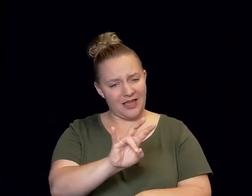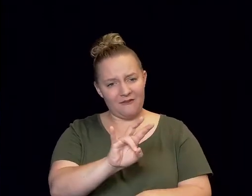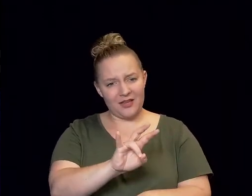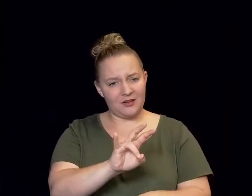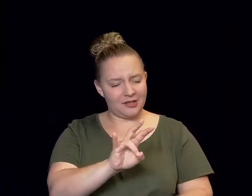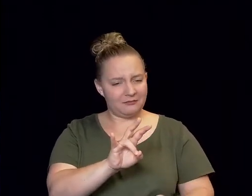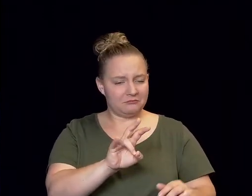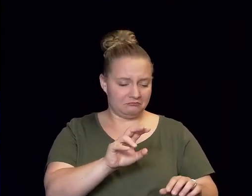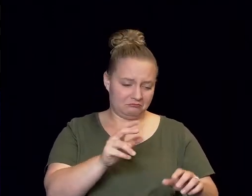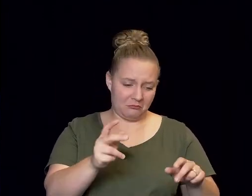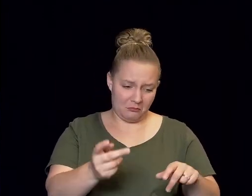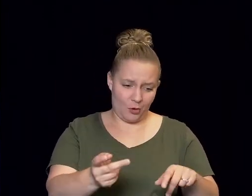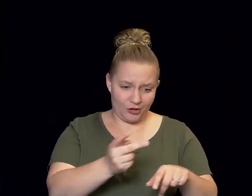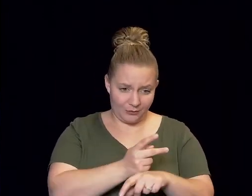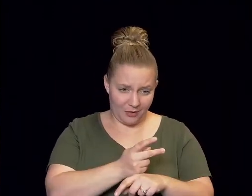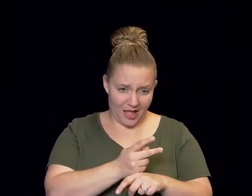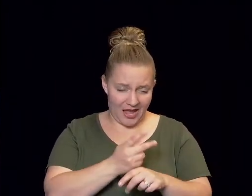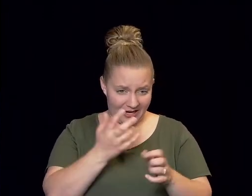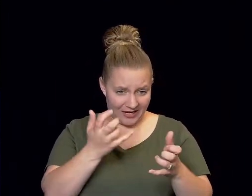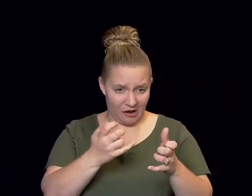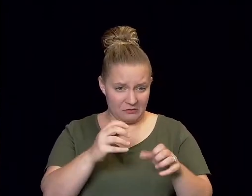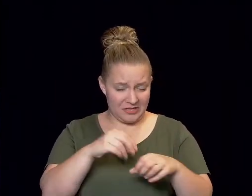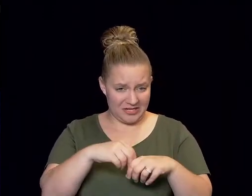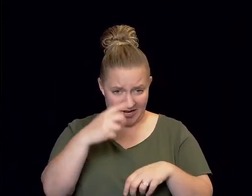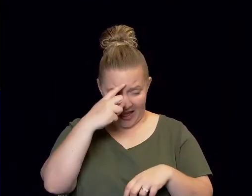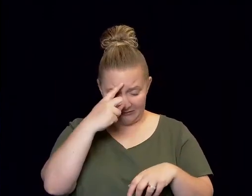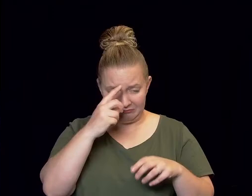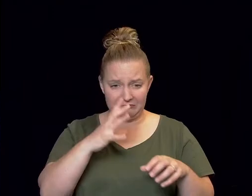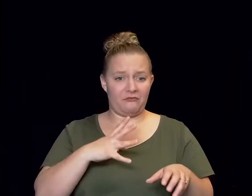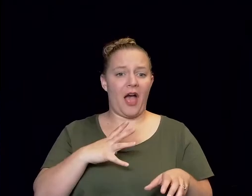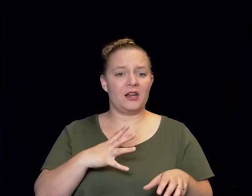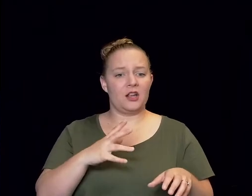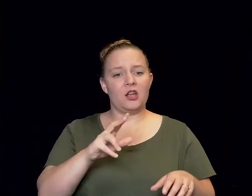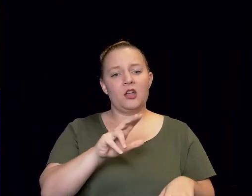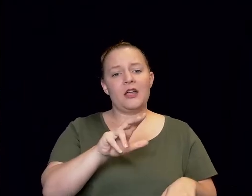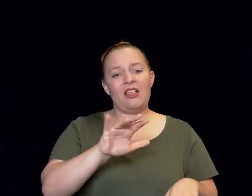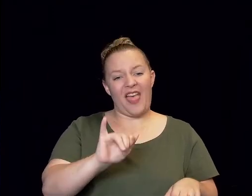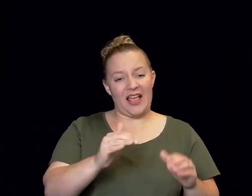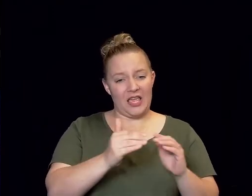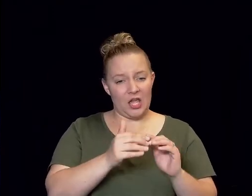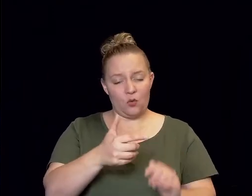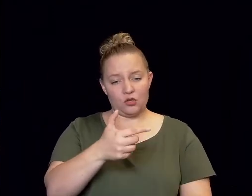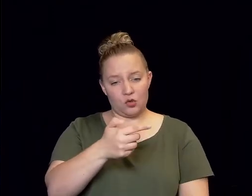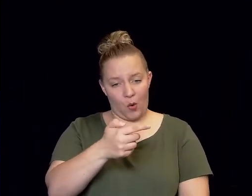multiplication in your head, that's totally fine. So, 3 times 7 gives you 21. But again, don't lose